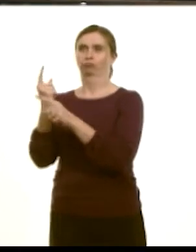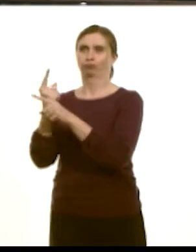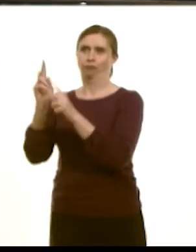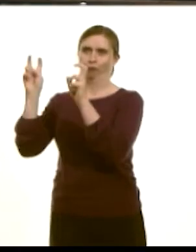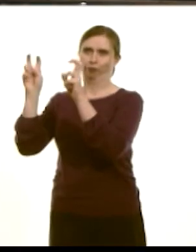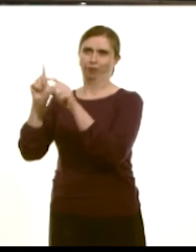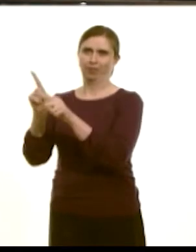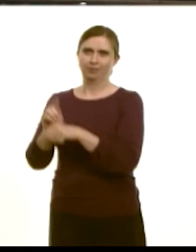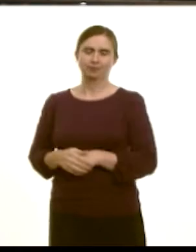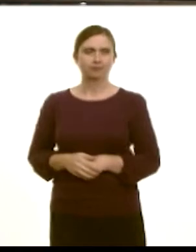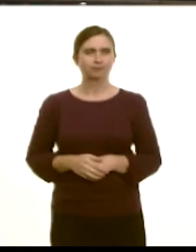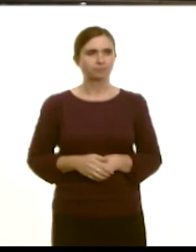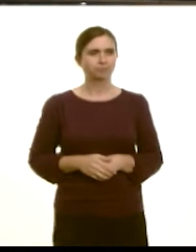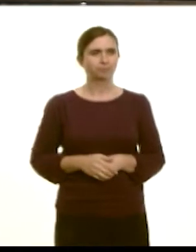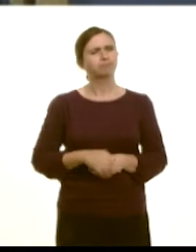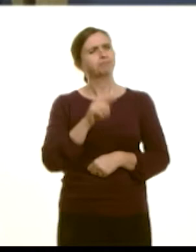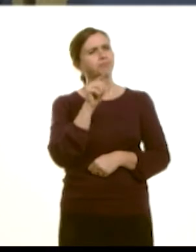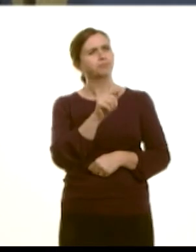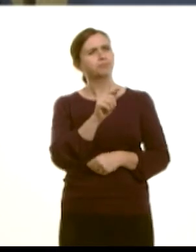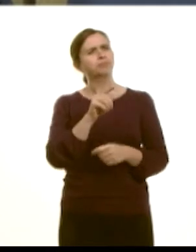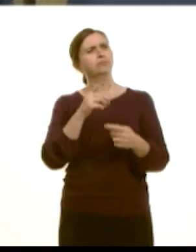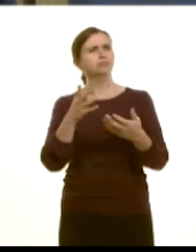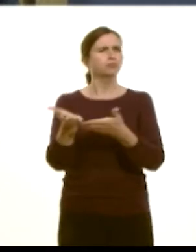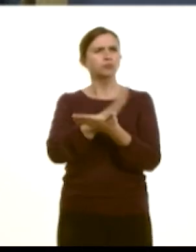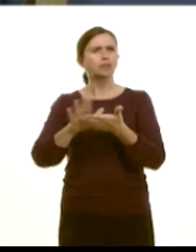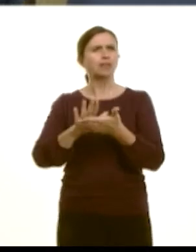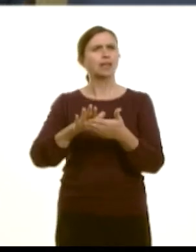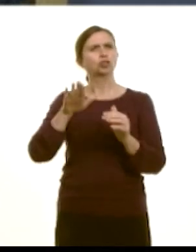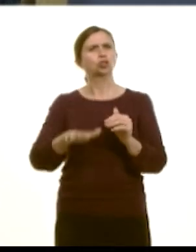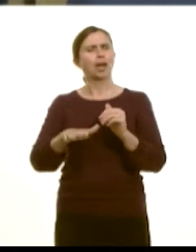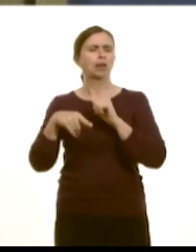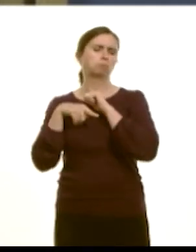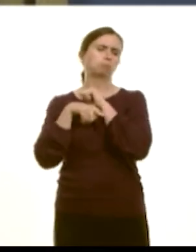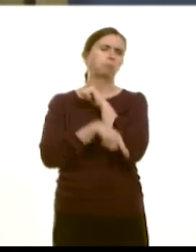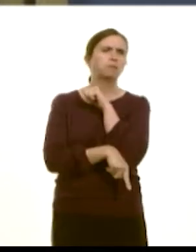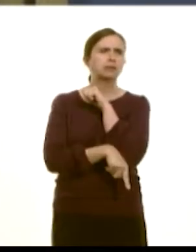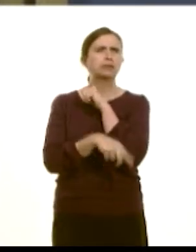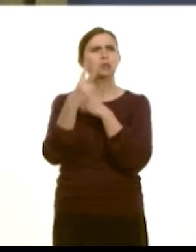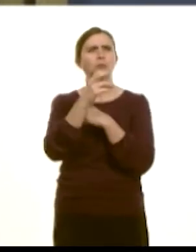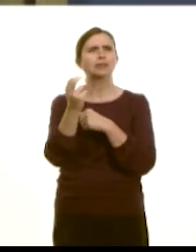What progress in being made towards eradicating child poverty in Wales by the year 2020? OAQ(4)1930(FM) Carwyn Jones: It has to be said that the levels